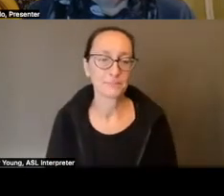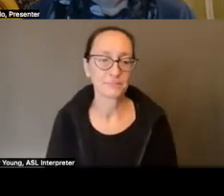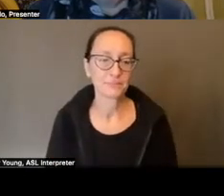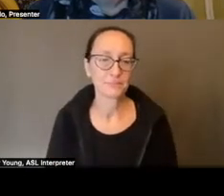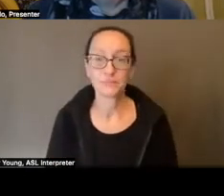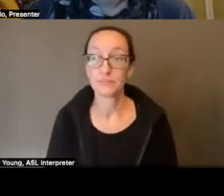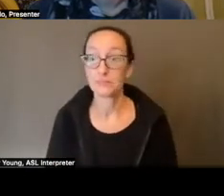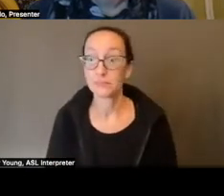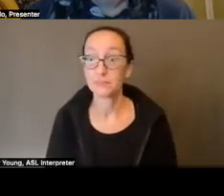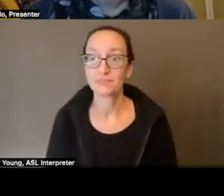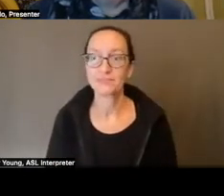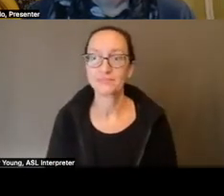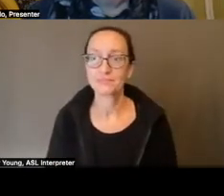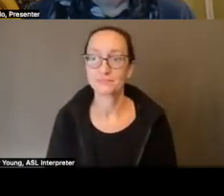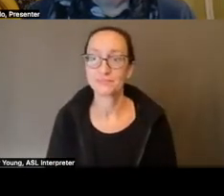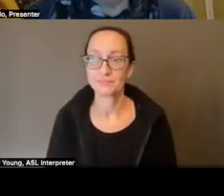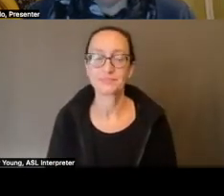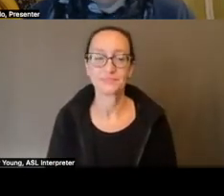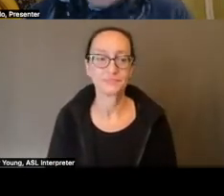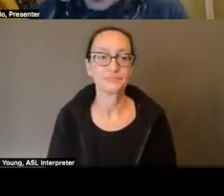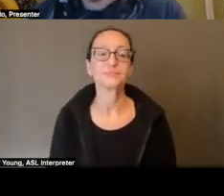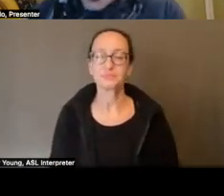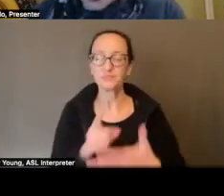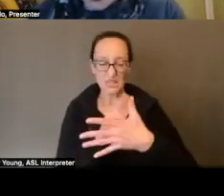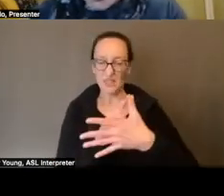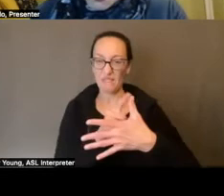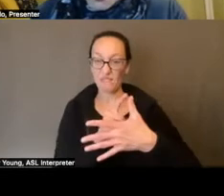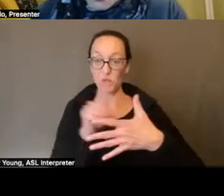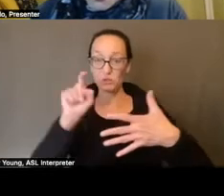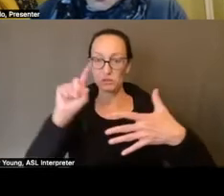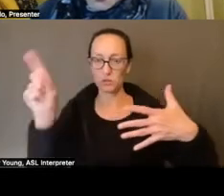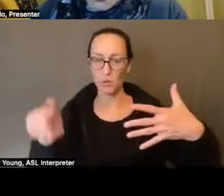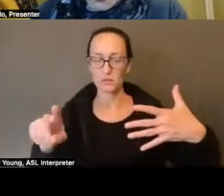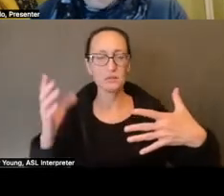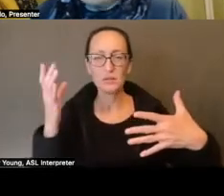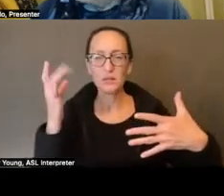I'm going to cover the first question: Why use a visual system at all?